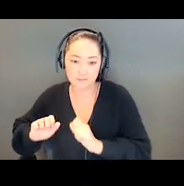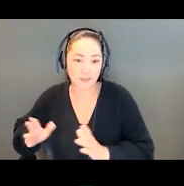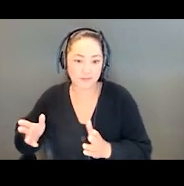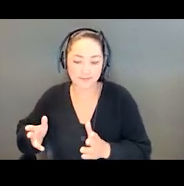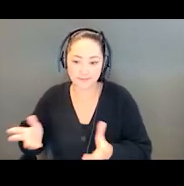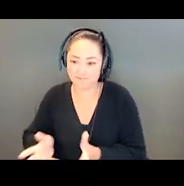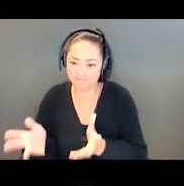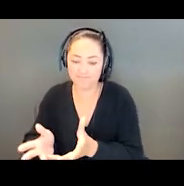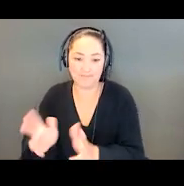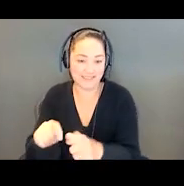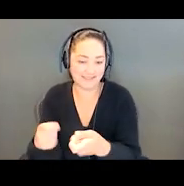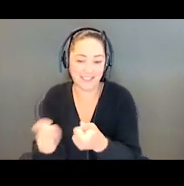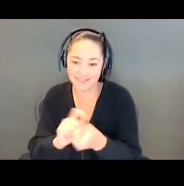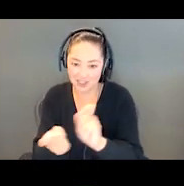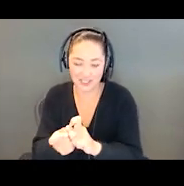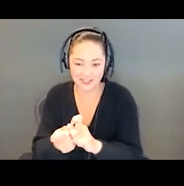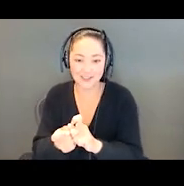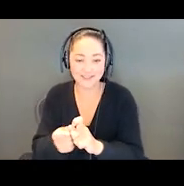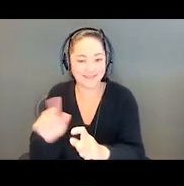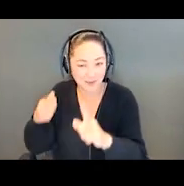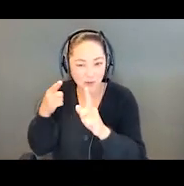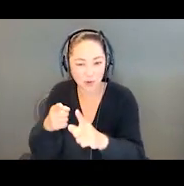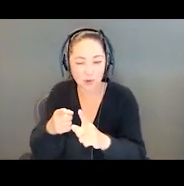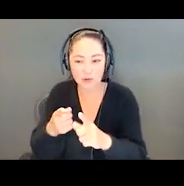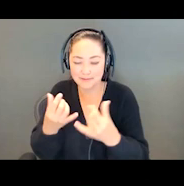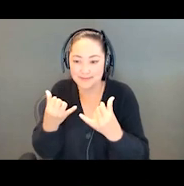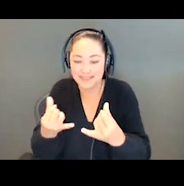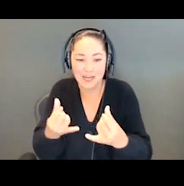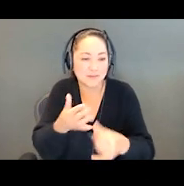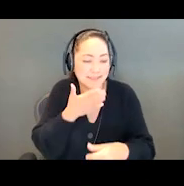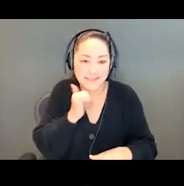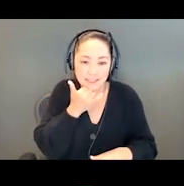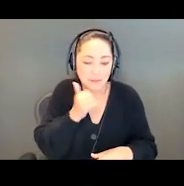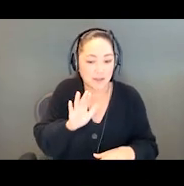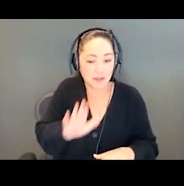towards a future where everyone, regardless of their physical ability, can experience